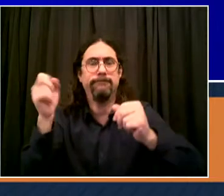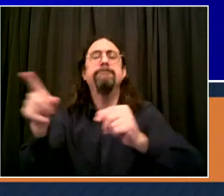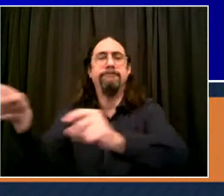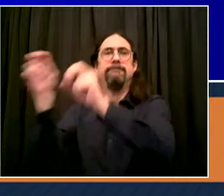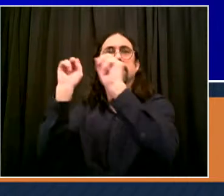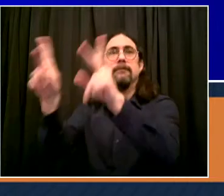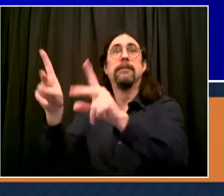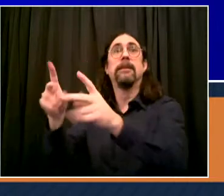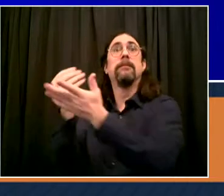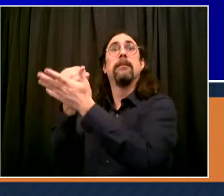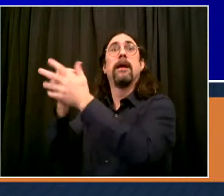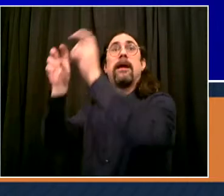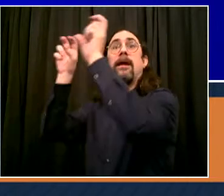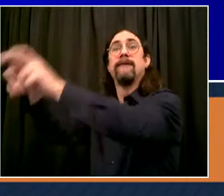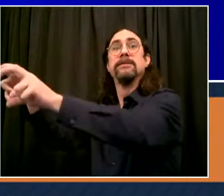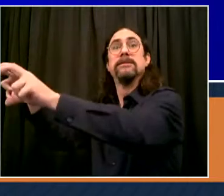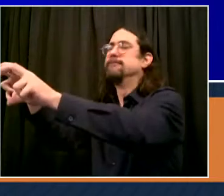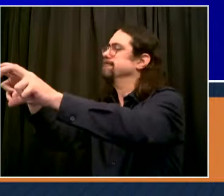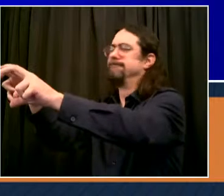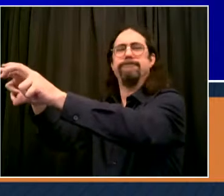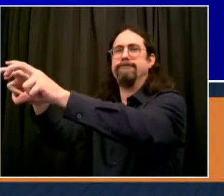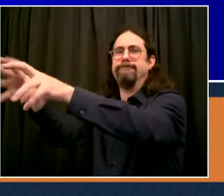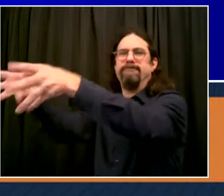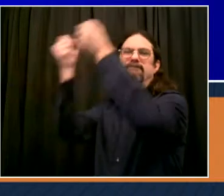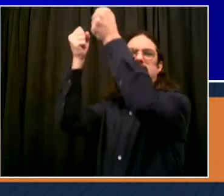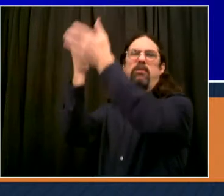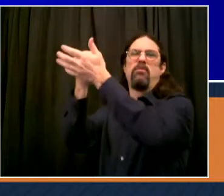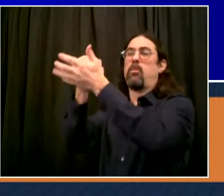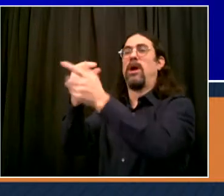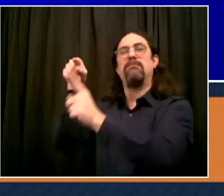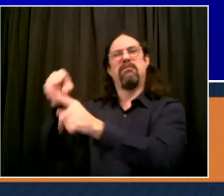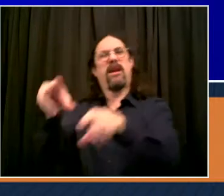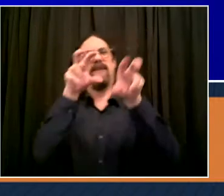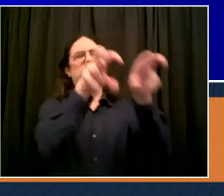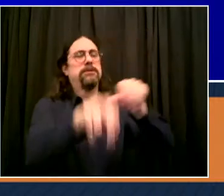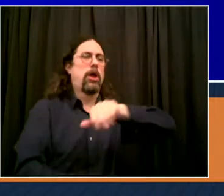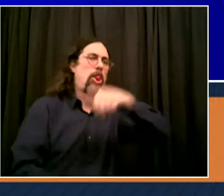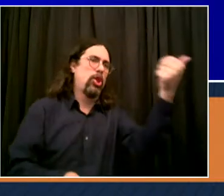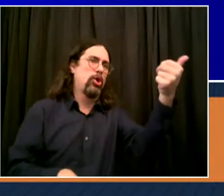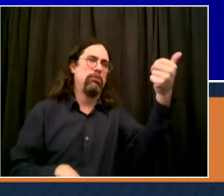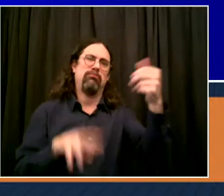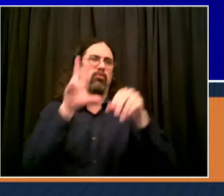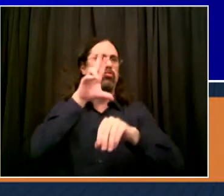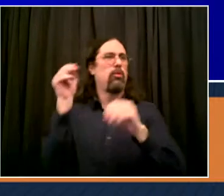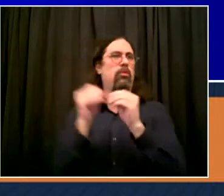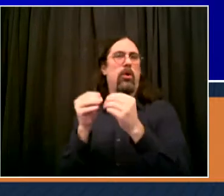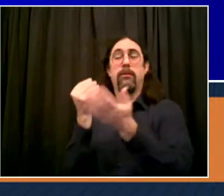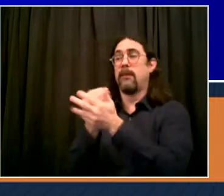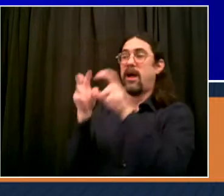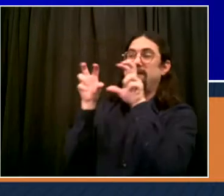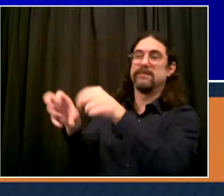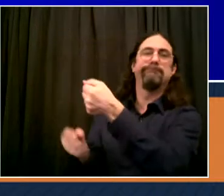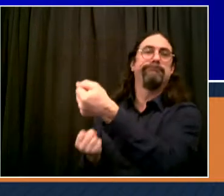TOGETHER IN COMMON CAUSE TO PROTTECT MOMOETHR R EARTH TO DEAL WITH THE PROBLEM THAT NEEDS AGGRESSIVEVE ACTION. SO TODAY, WHATAT